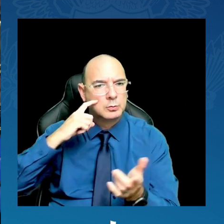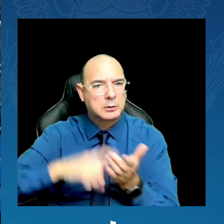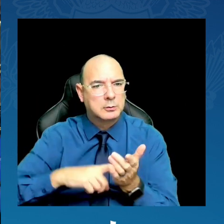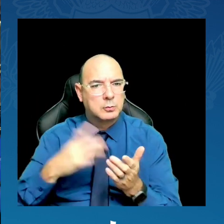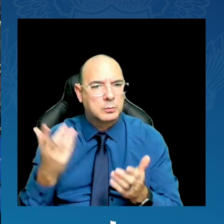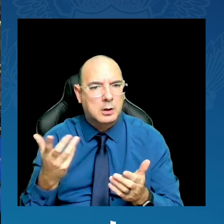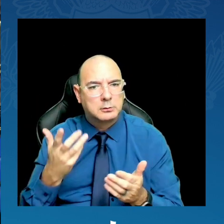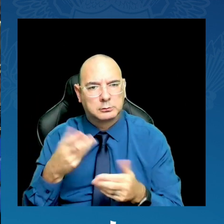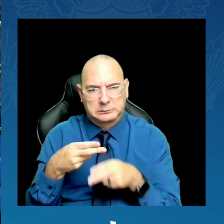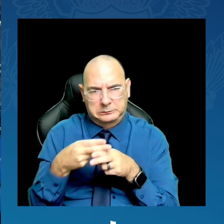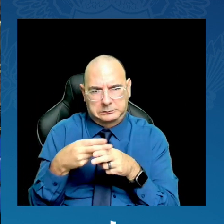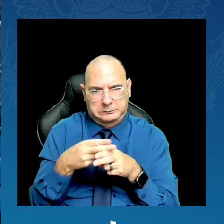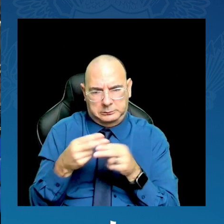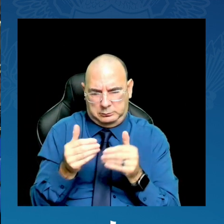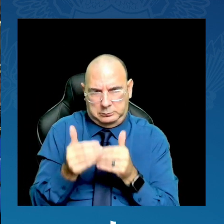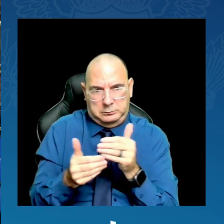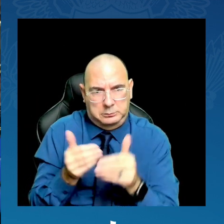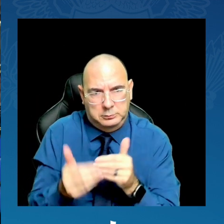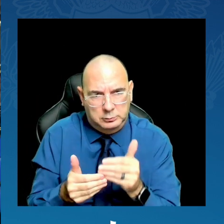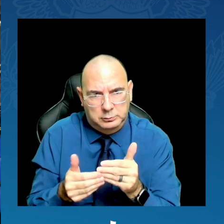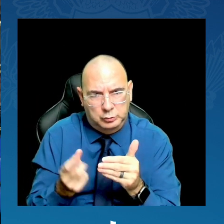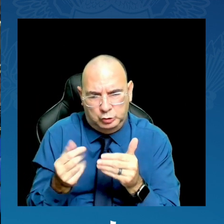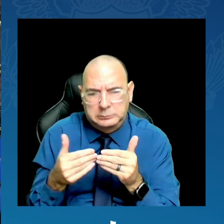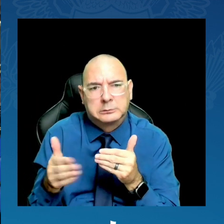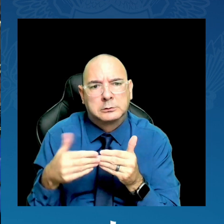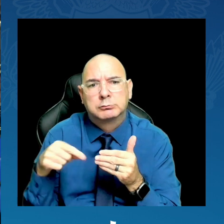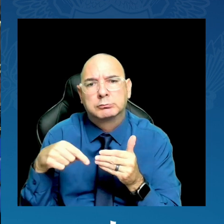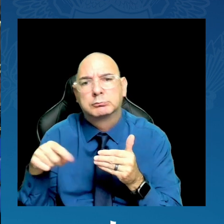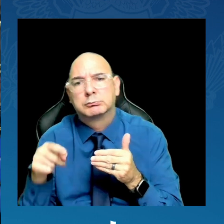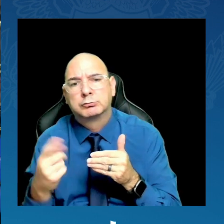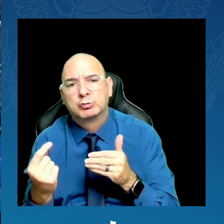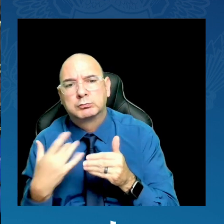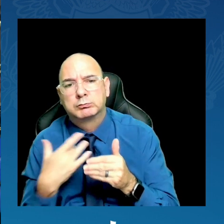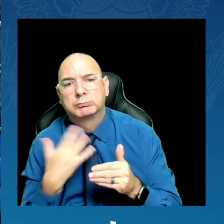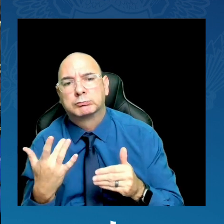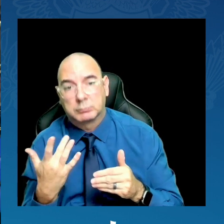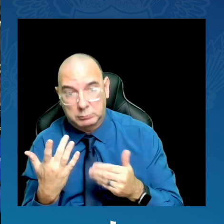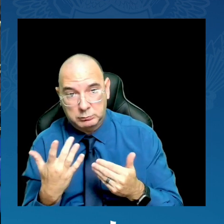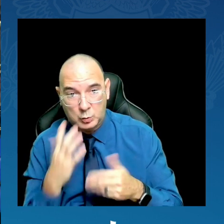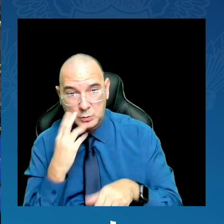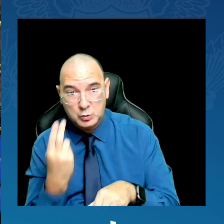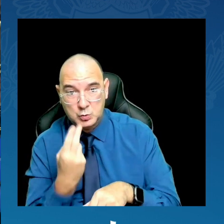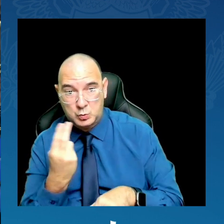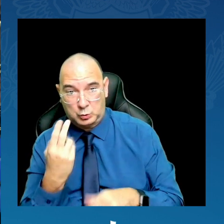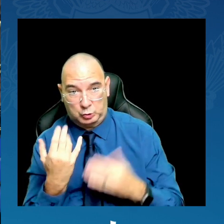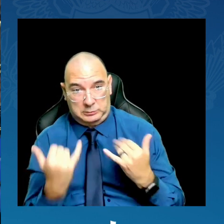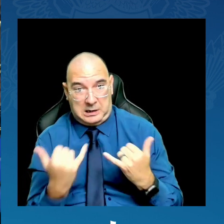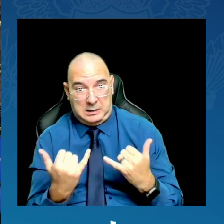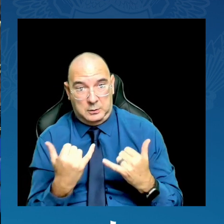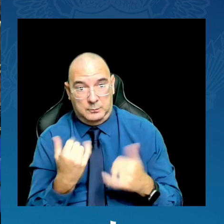to use the authorities that currently exist to ensure the safety of humans in space flight.